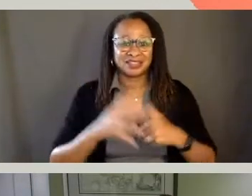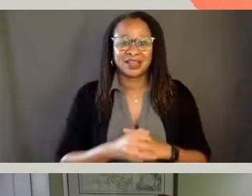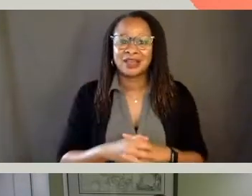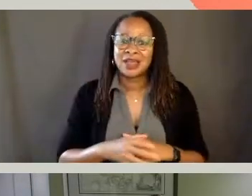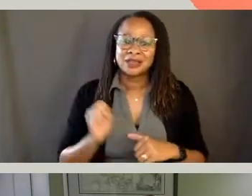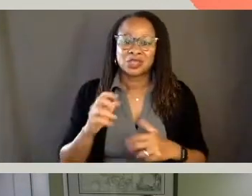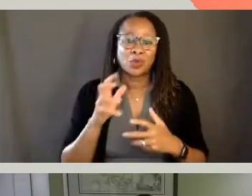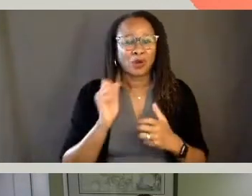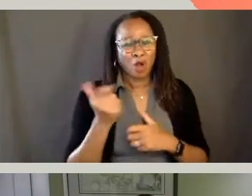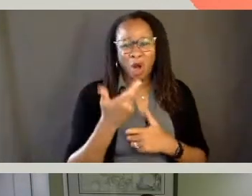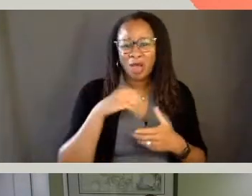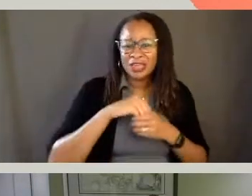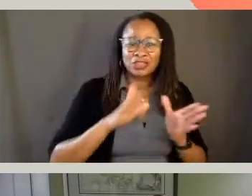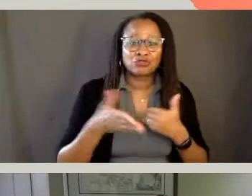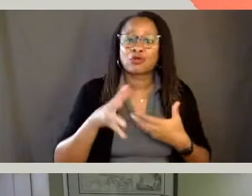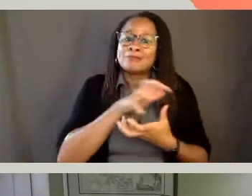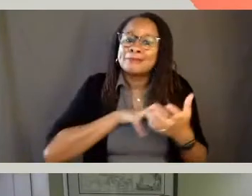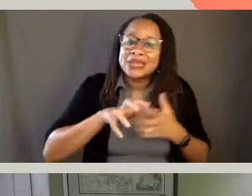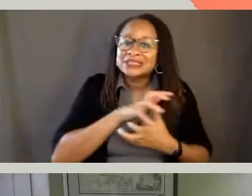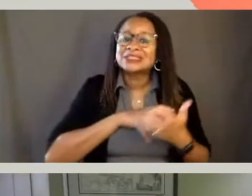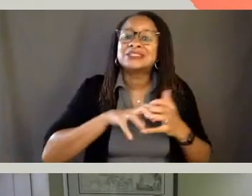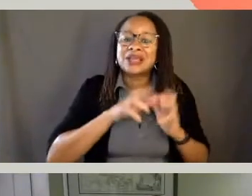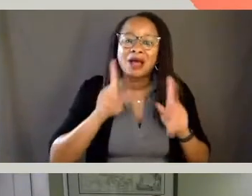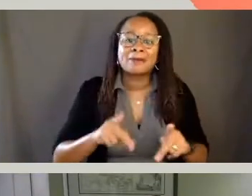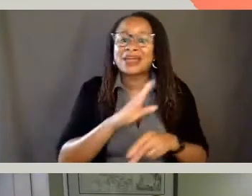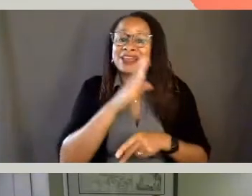So we were all in there mixing it up, and none of that ever mattered.